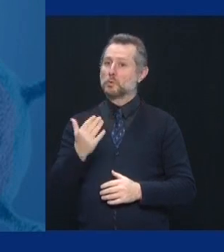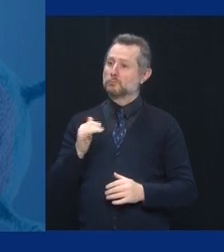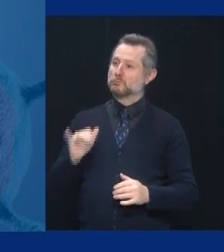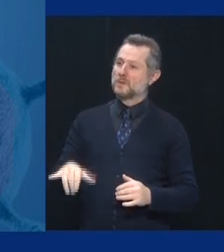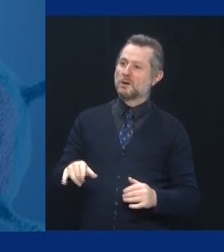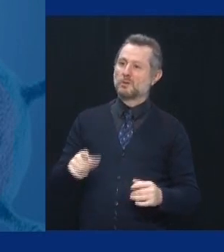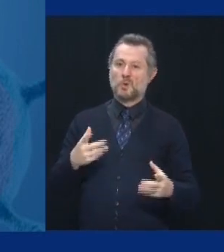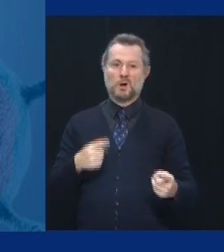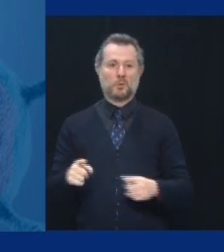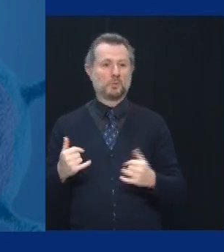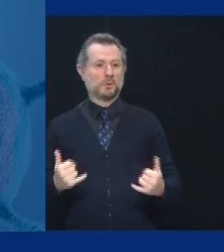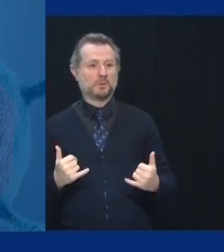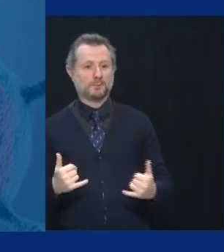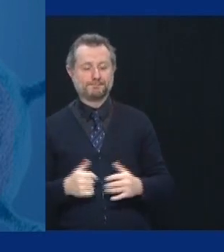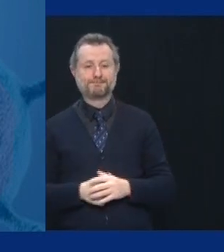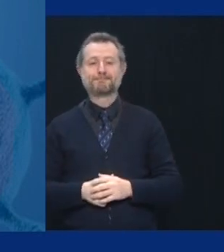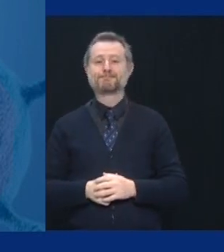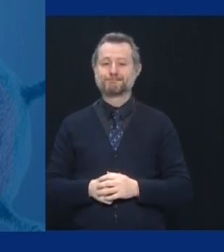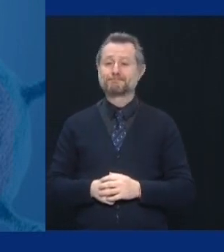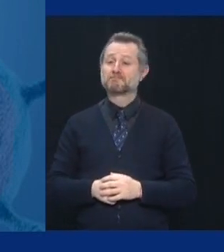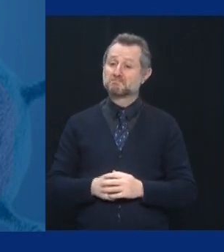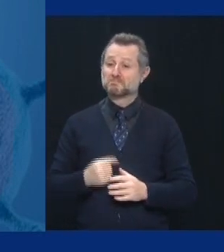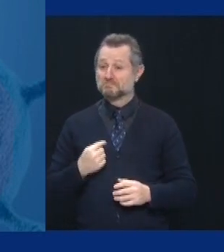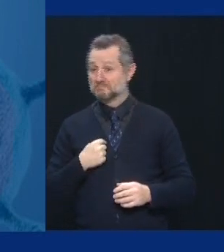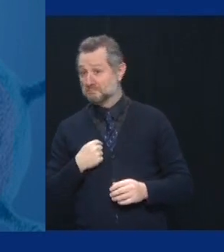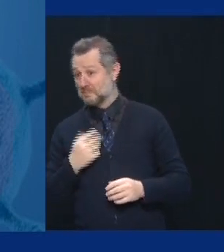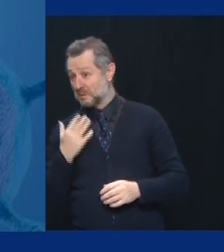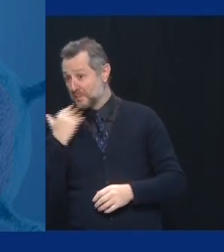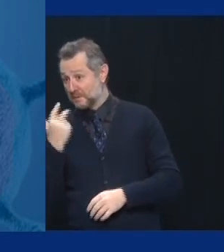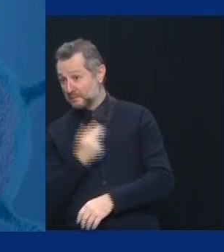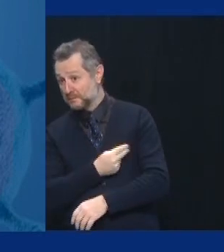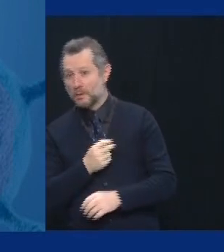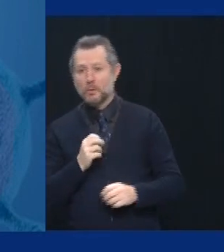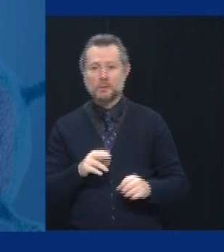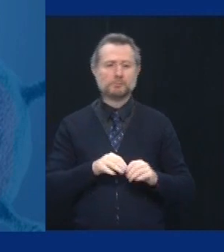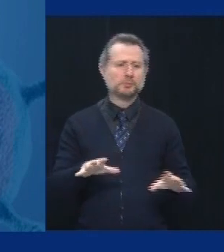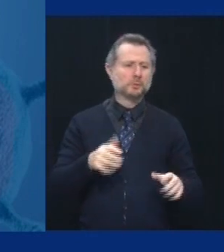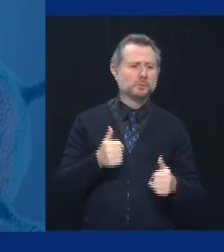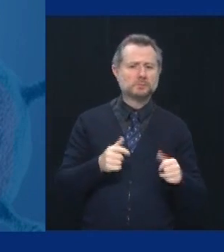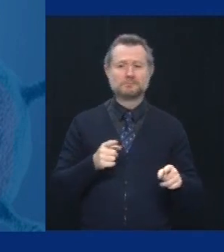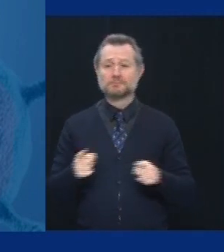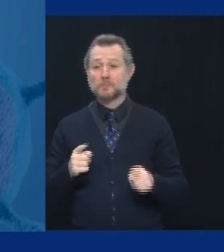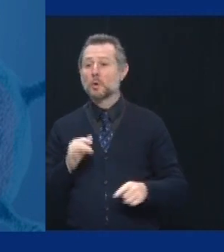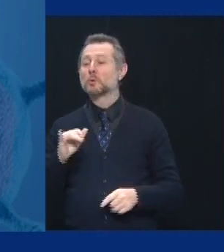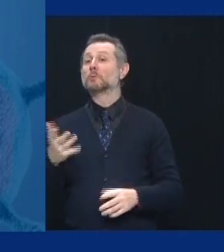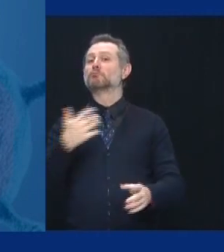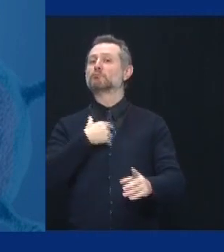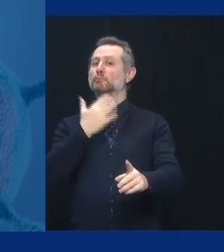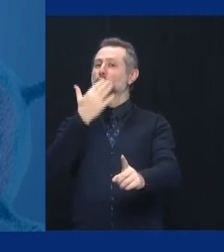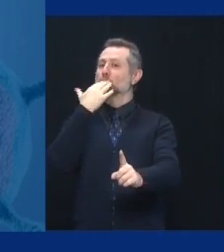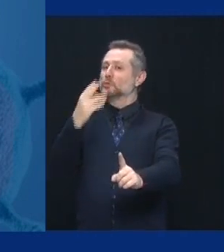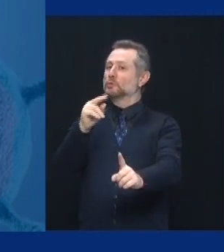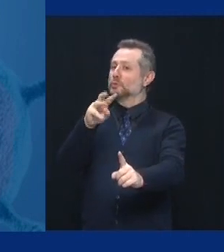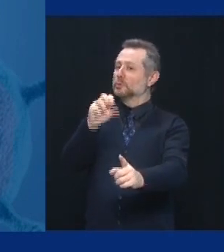AND HOW FAST IS THE COVID INFECTION RATE GOING UP. WHERE ARE WE IN THAT FOOD RACE,